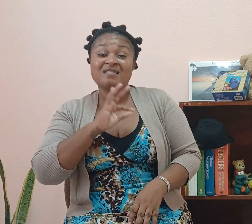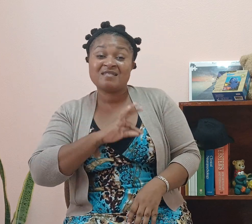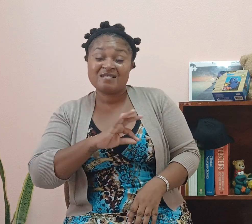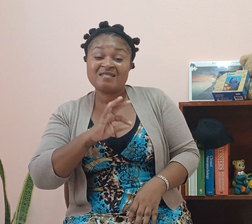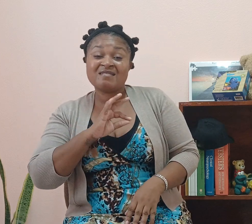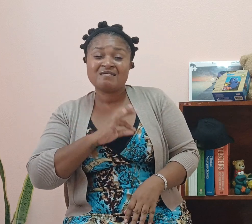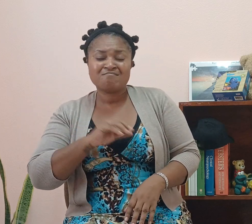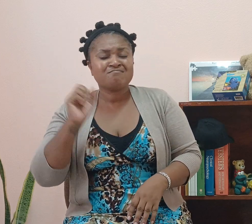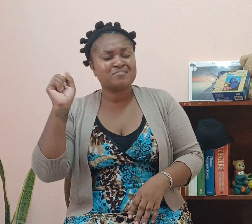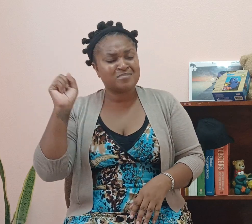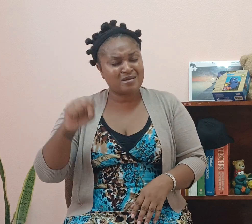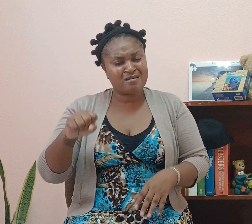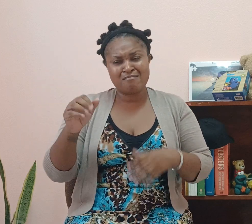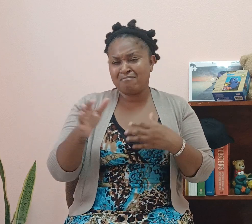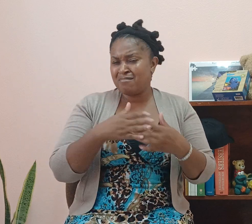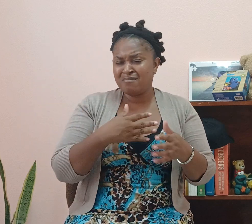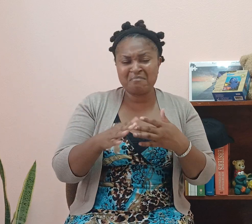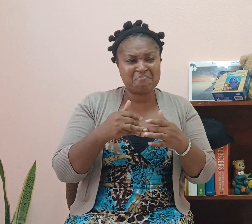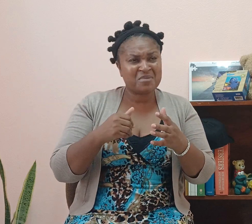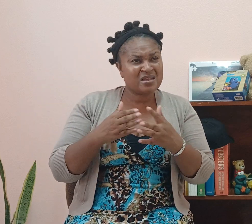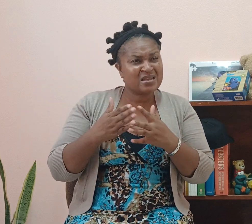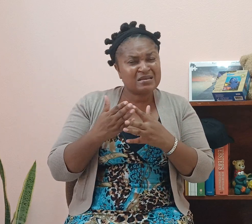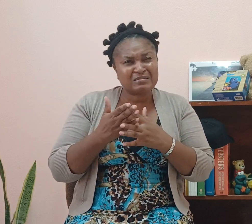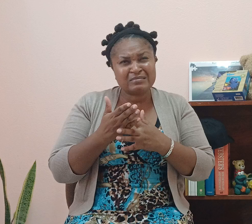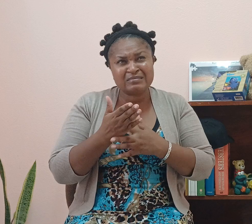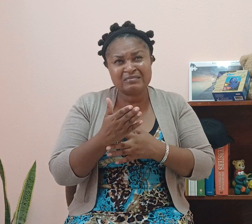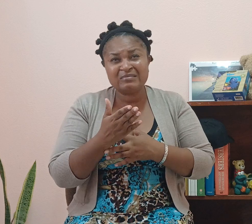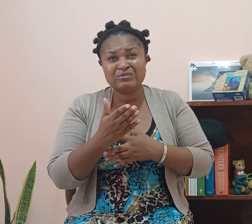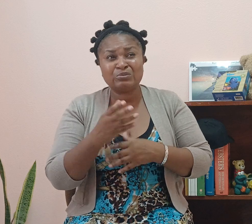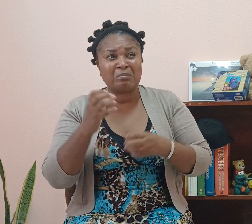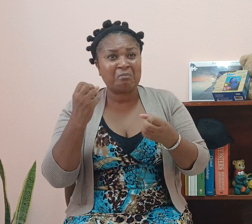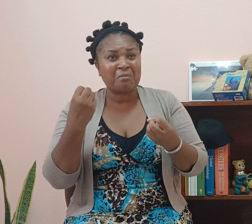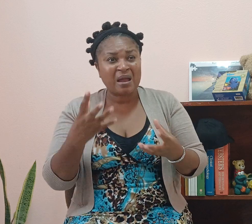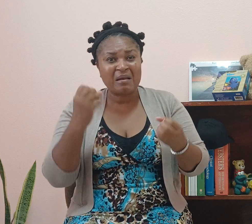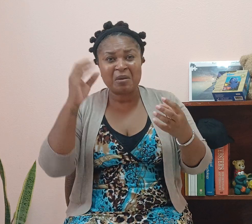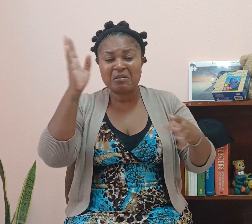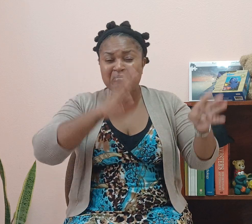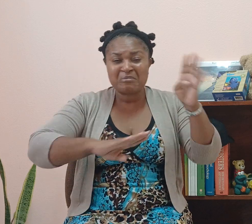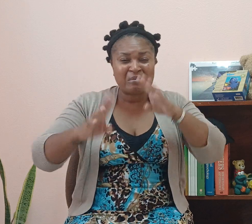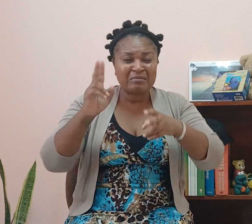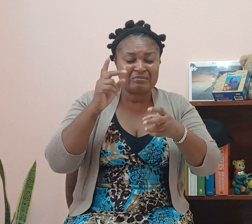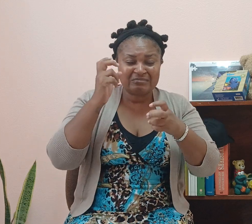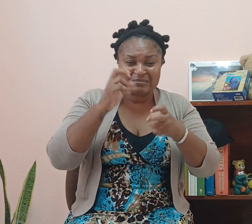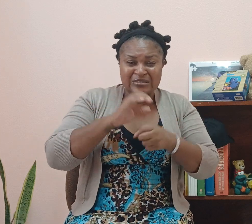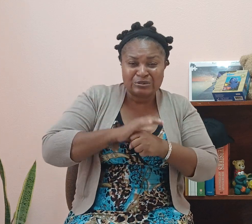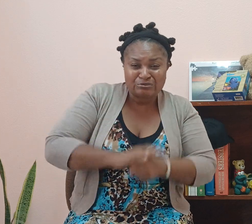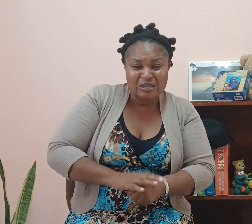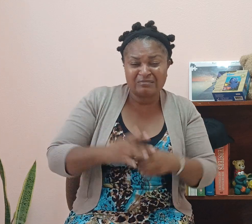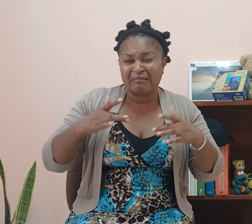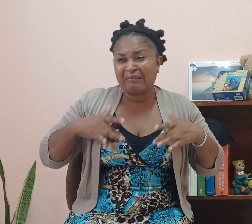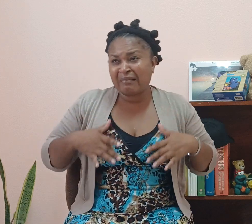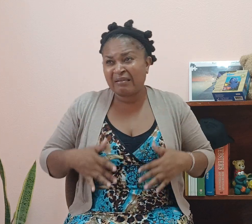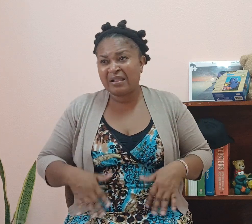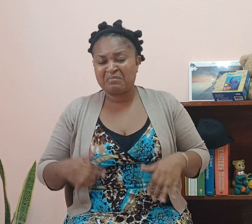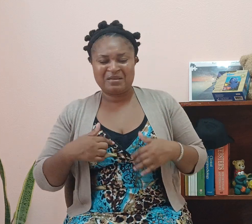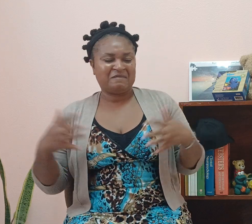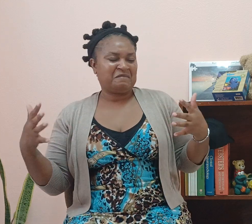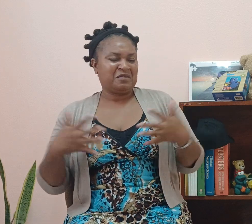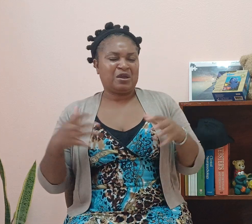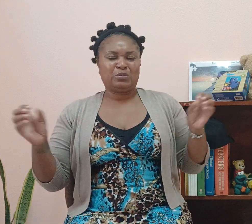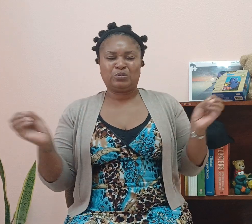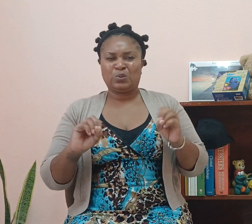Yea, though I walk in death's dark vale, Yet will I fear no ill;